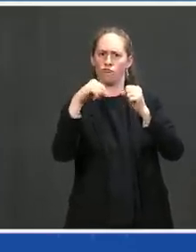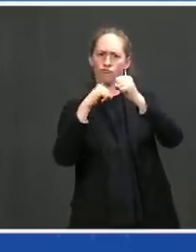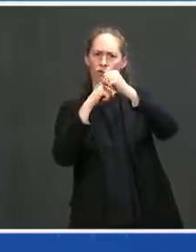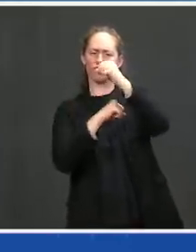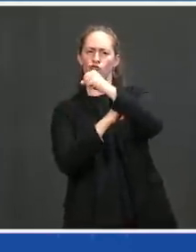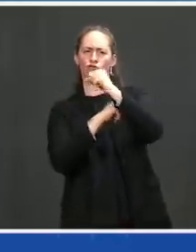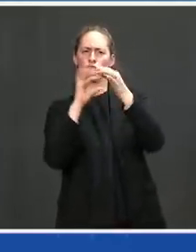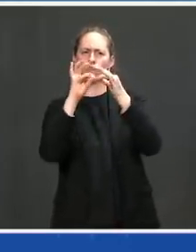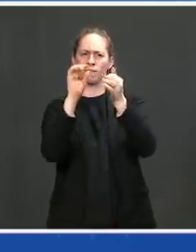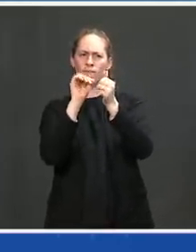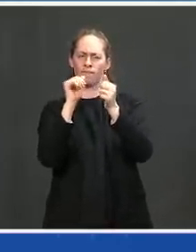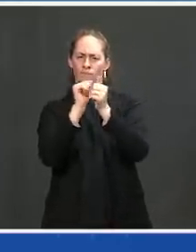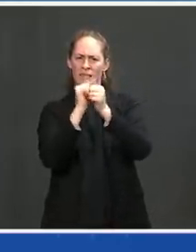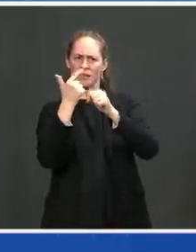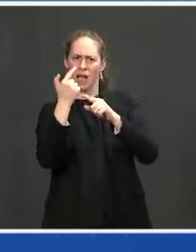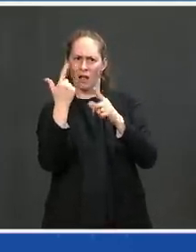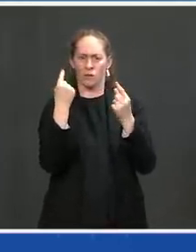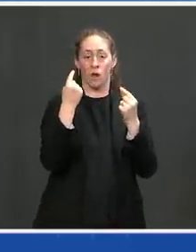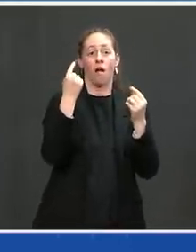and technological infrastructure in this country --